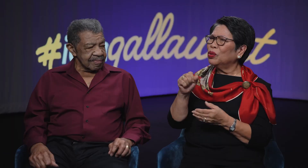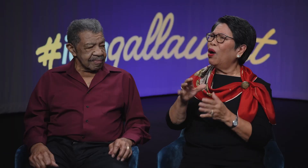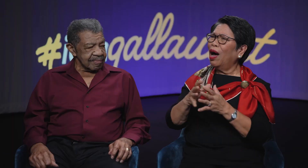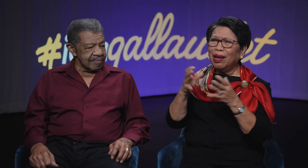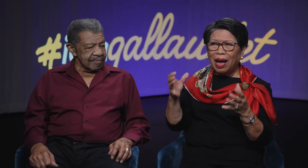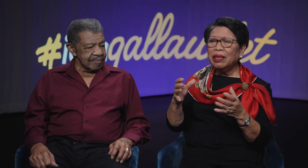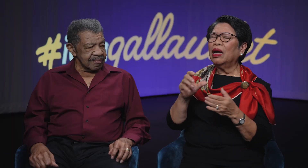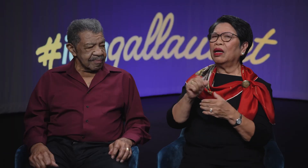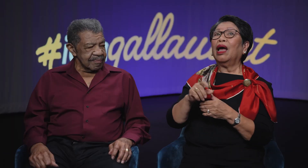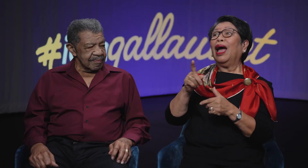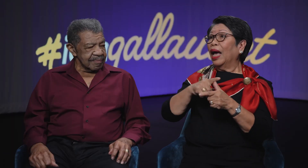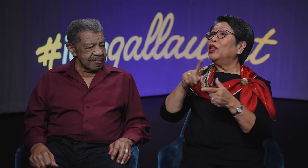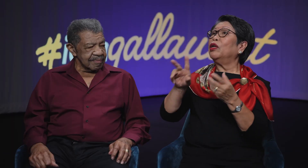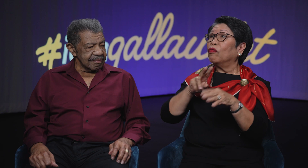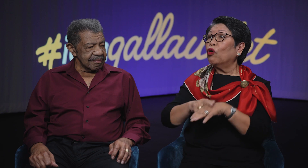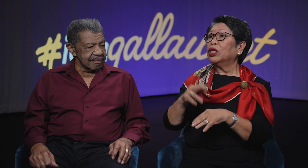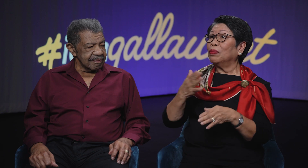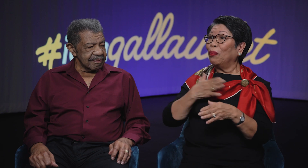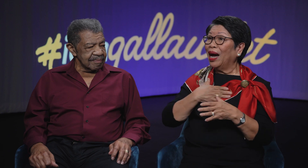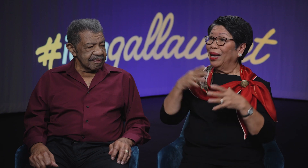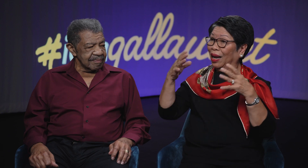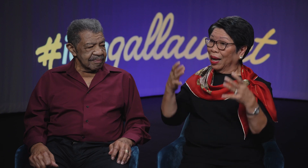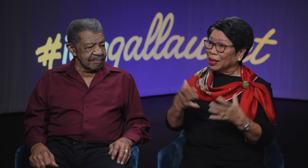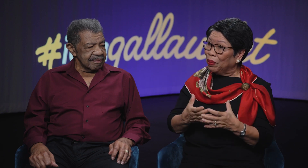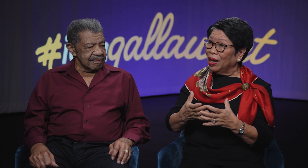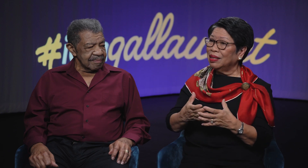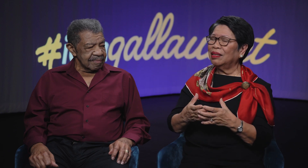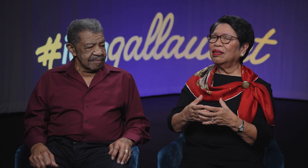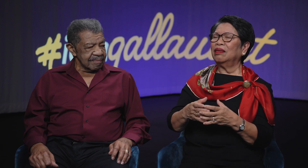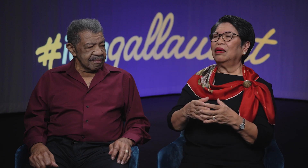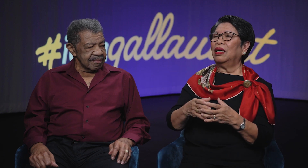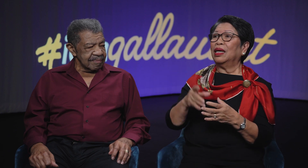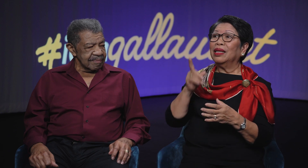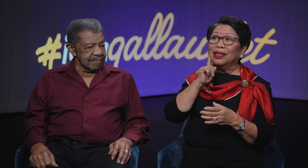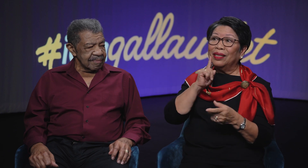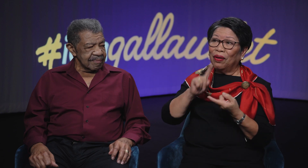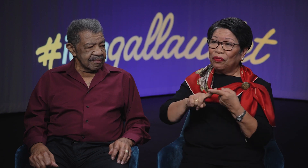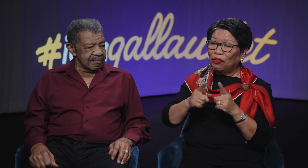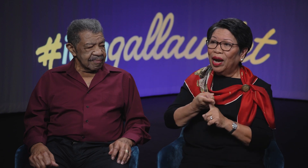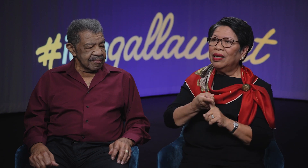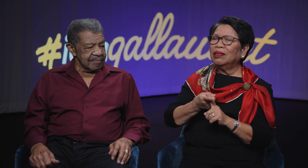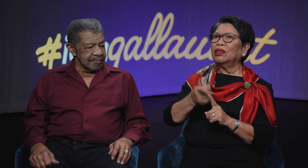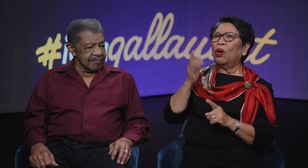It was a lot. Of course, my classmates and deaf friends